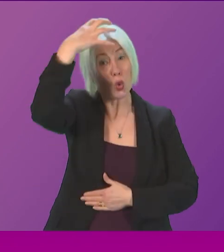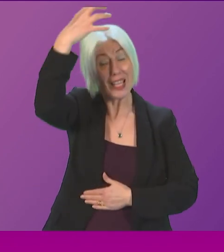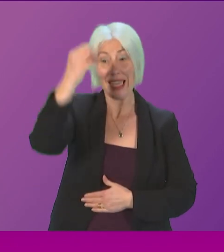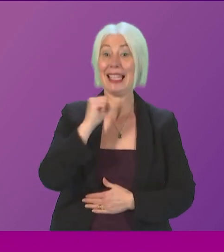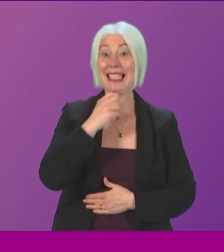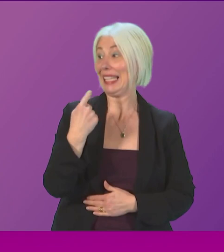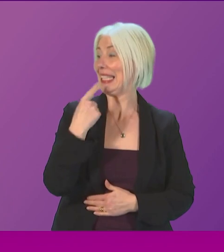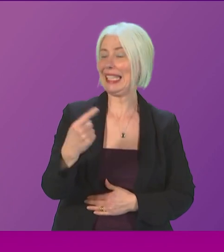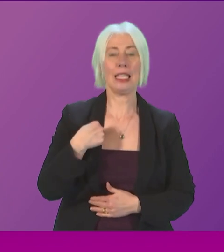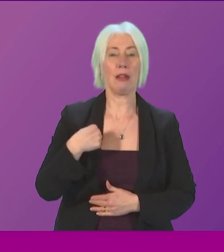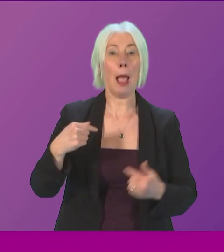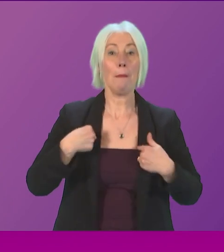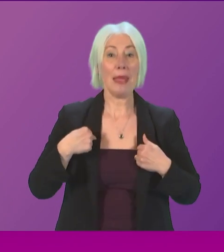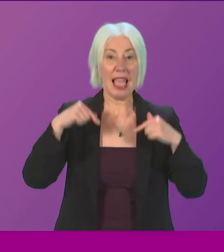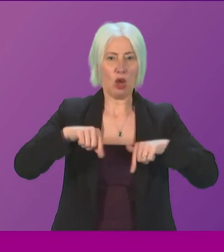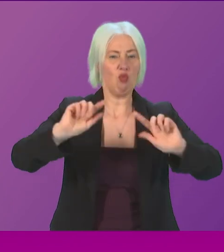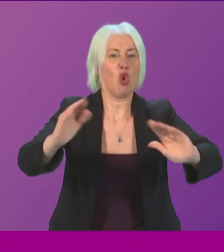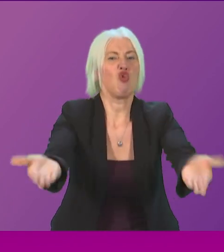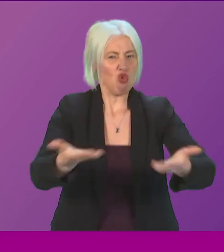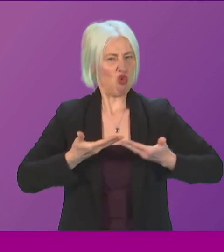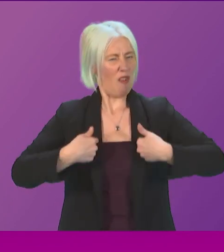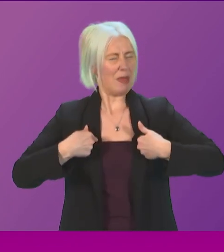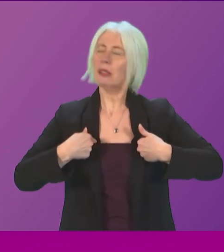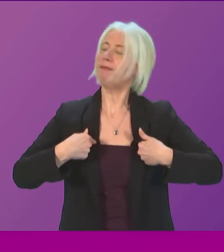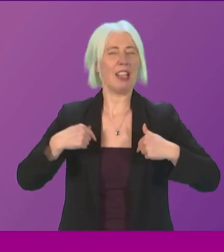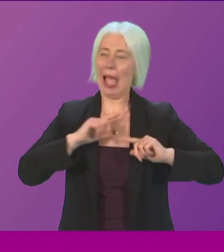“I come not to be served, but to serve.”